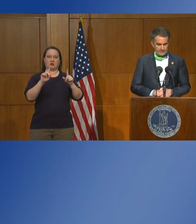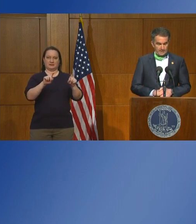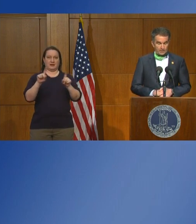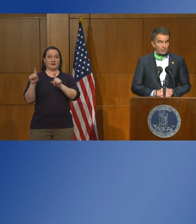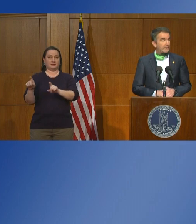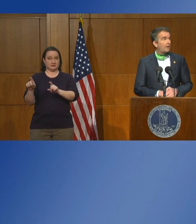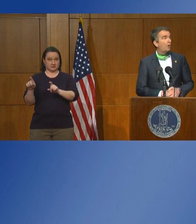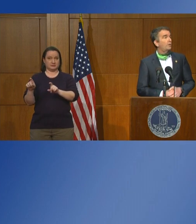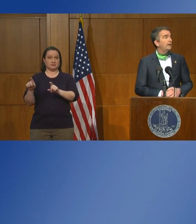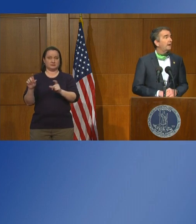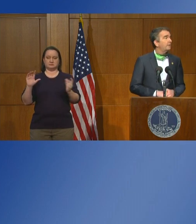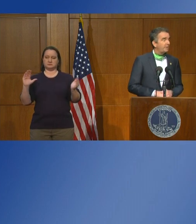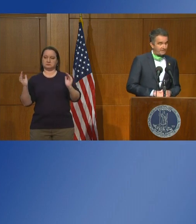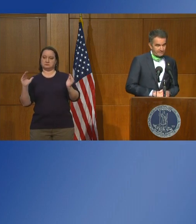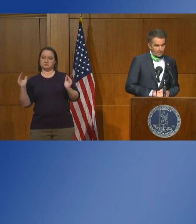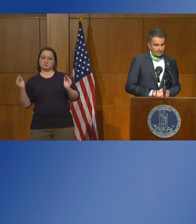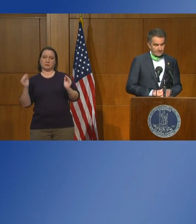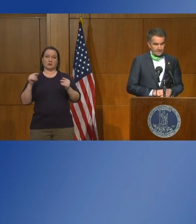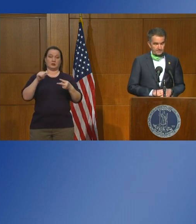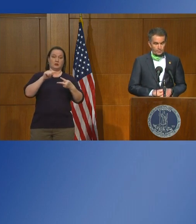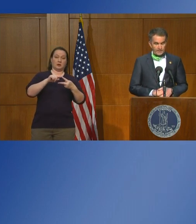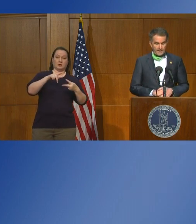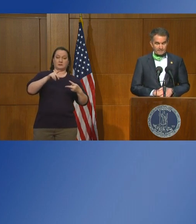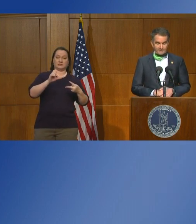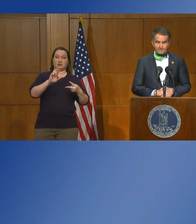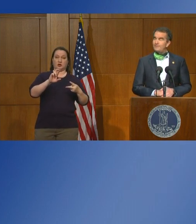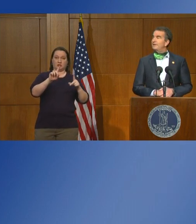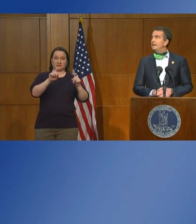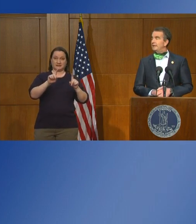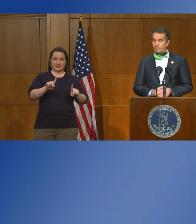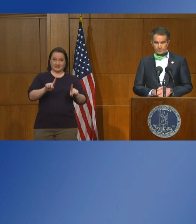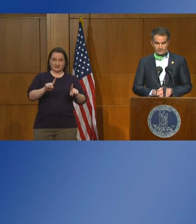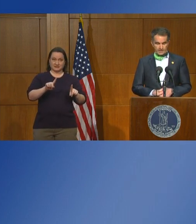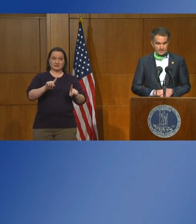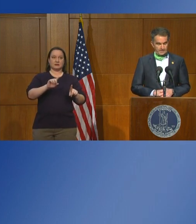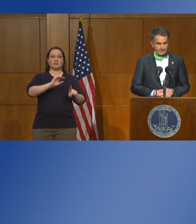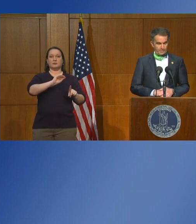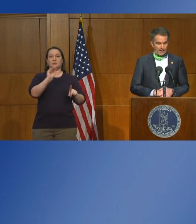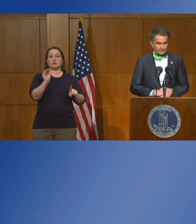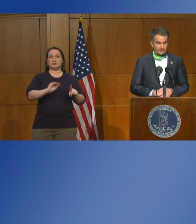TREND LOOKS LIKE WITH ONLY PCR